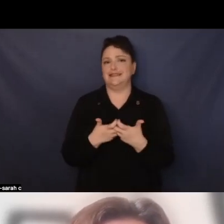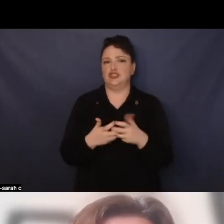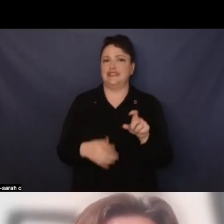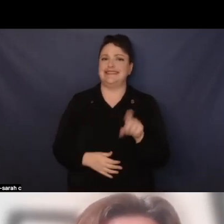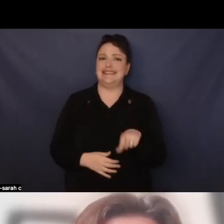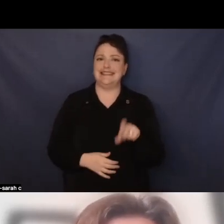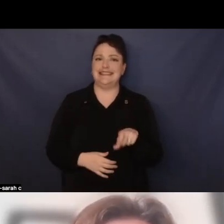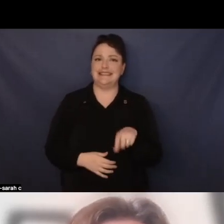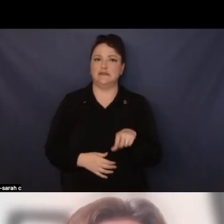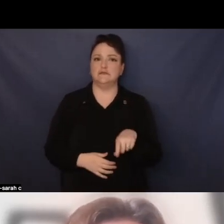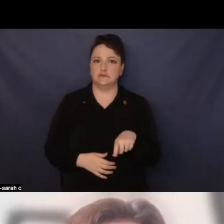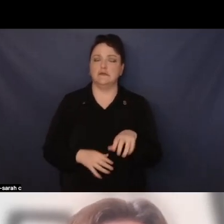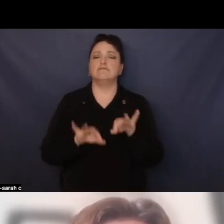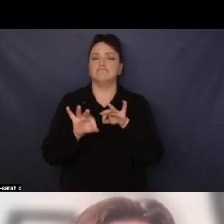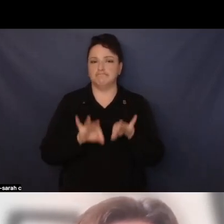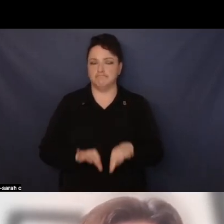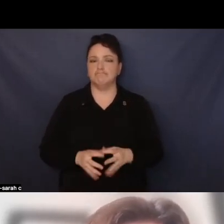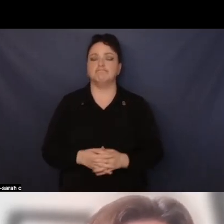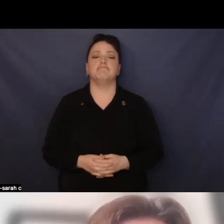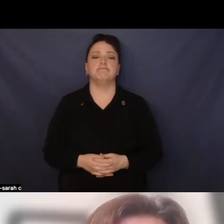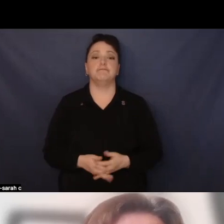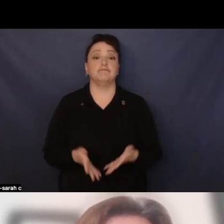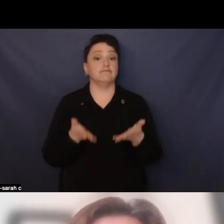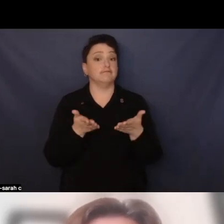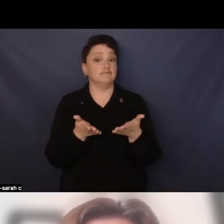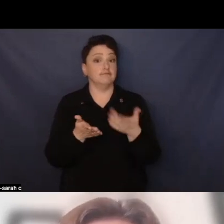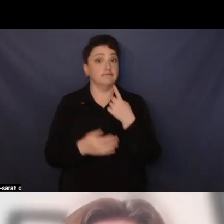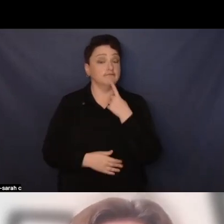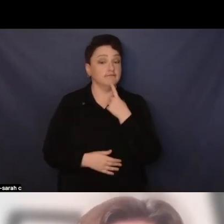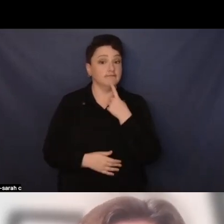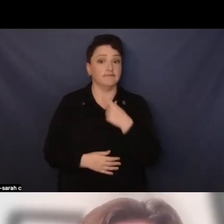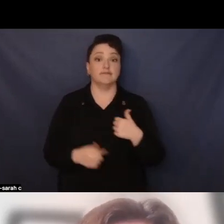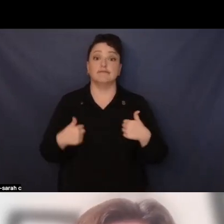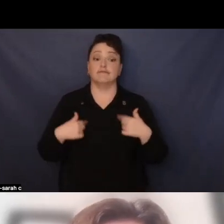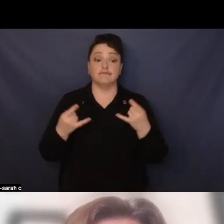So here the sample statement that says I wear a mask to healthcare appointments.